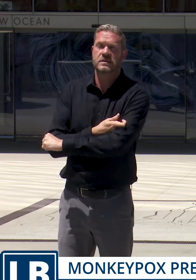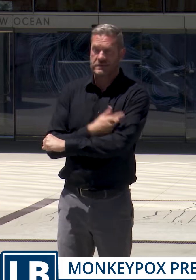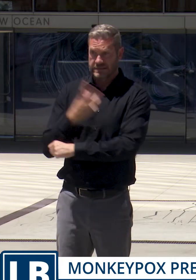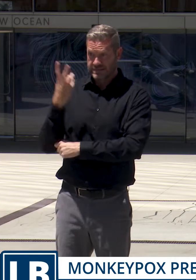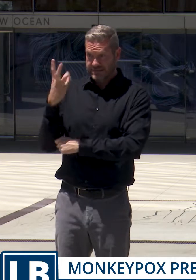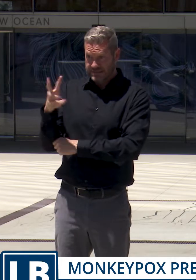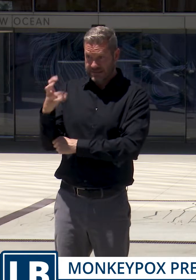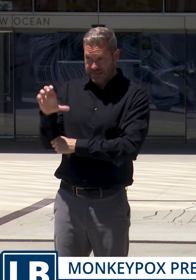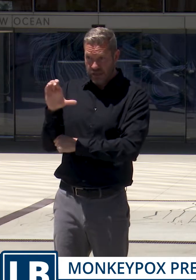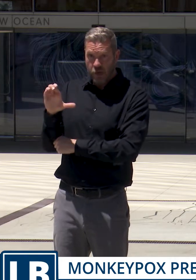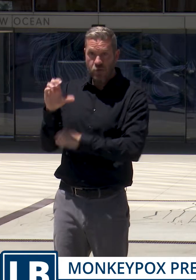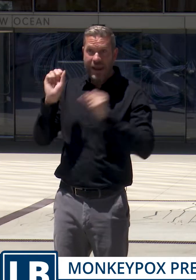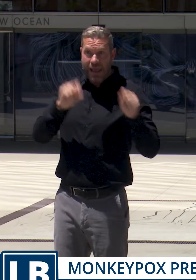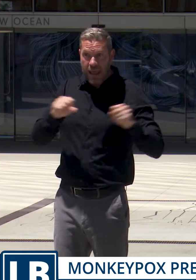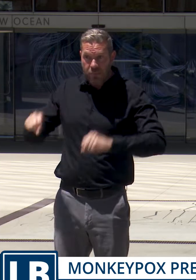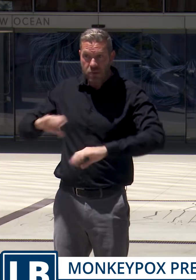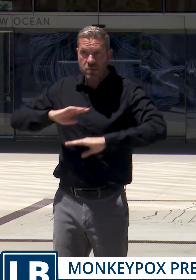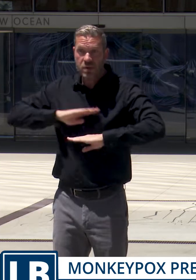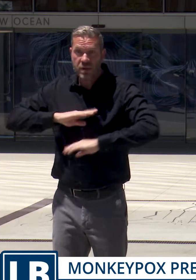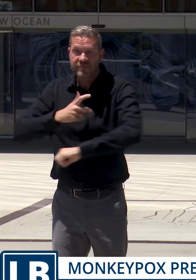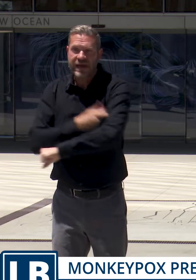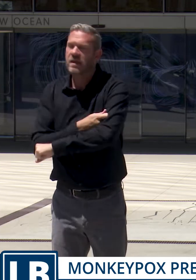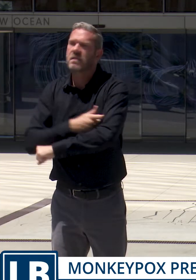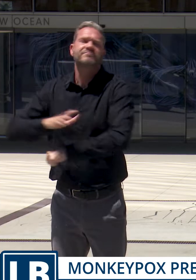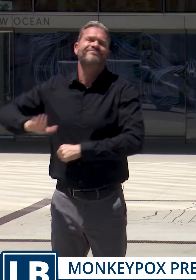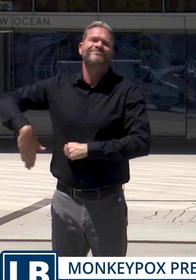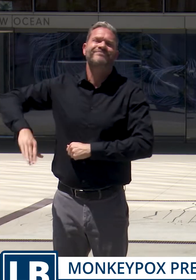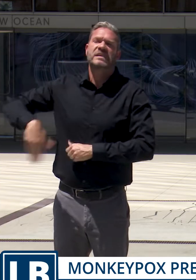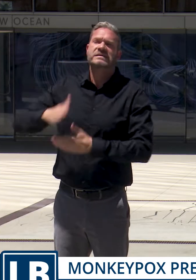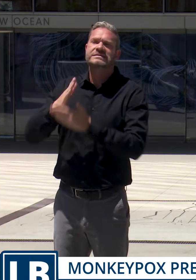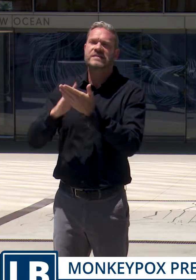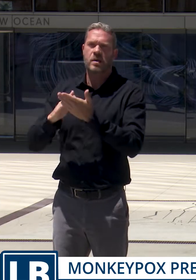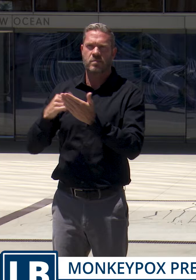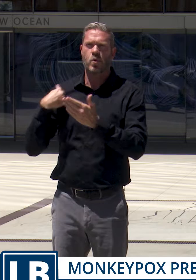are eligible for vaccination some are not yet eligible per the tiers that we've set up